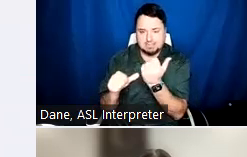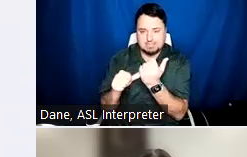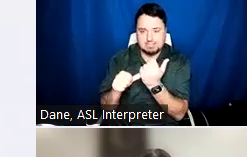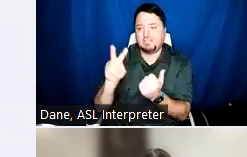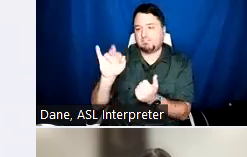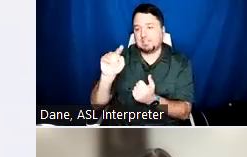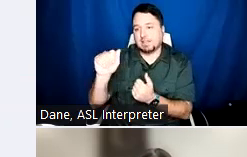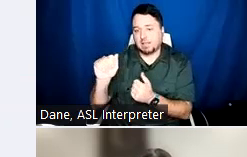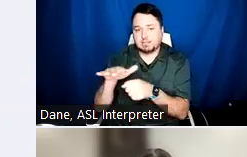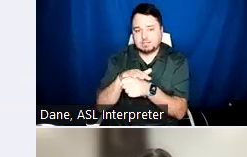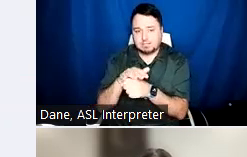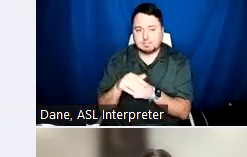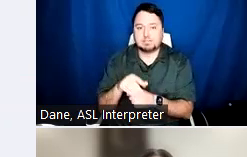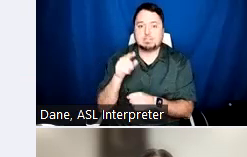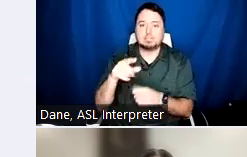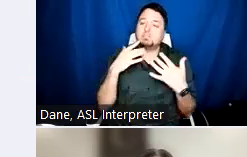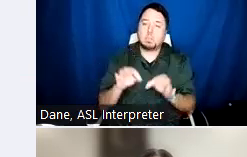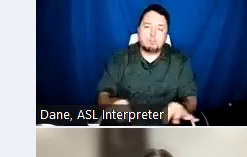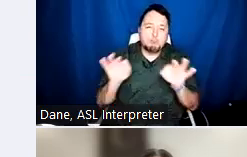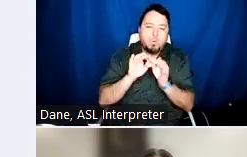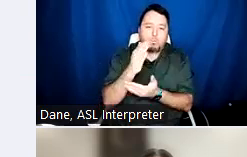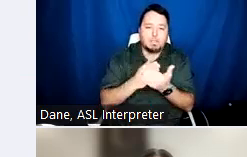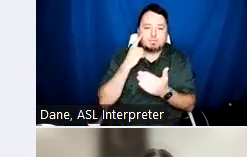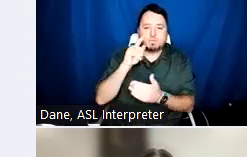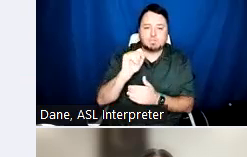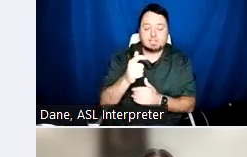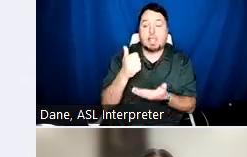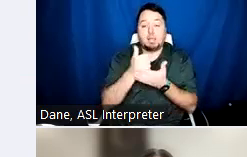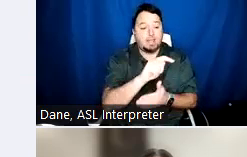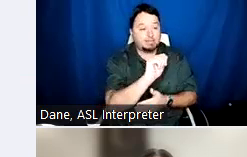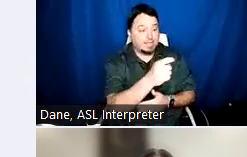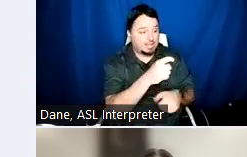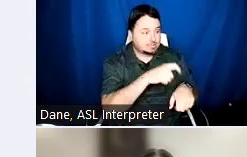the native asset building equation. They help turn tax time into asset building time.